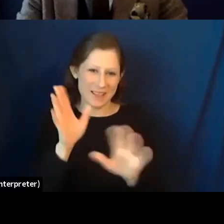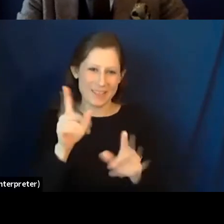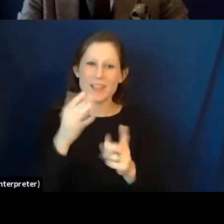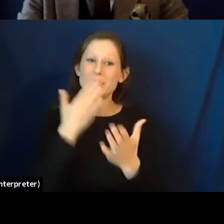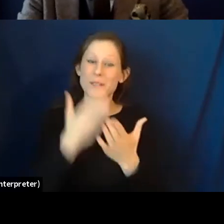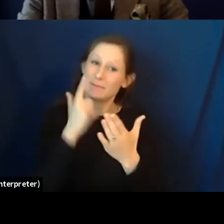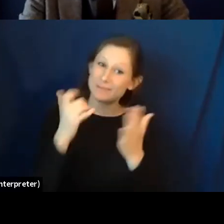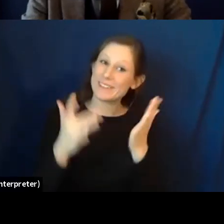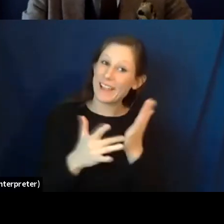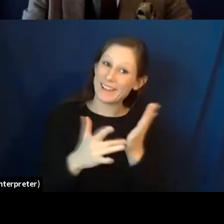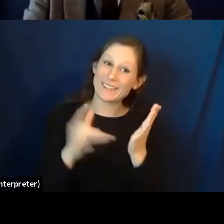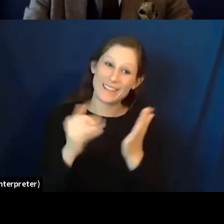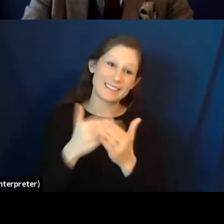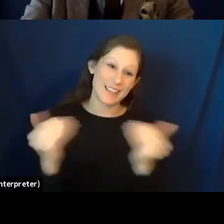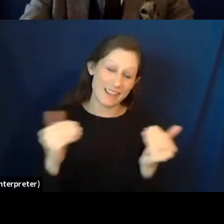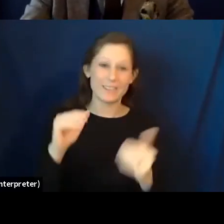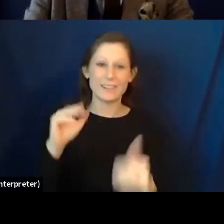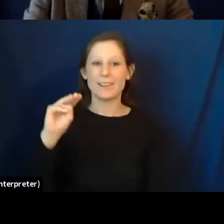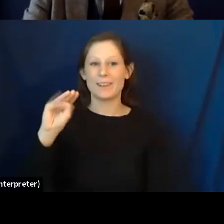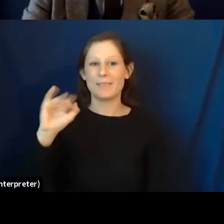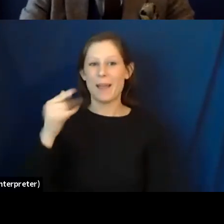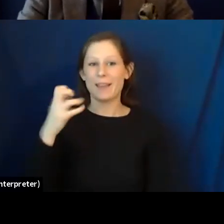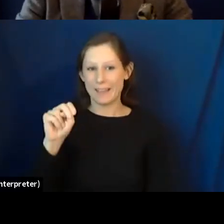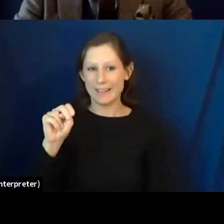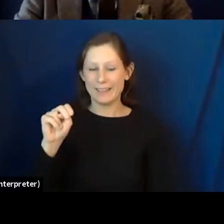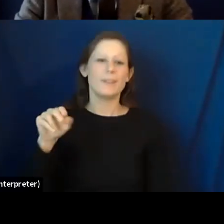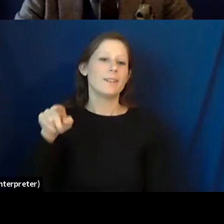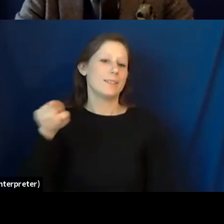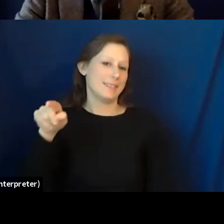stuff that megan and mines i recorded it and then i'll hopefully be able to hear what you